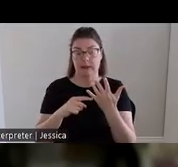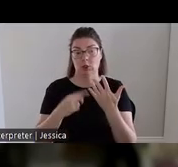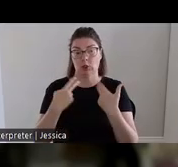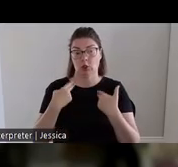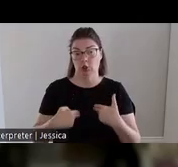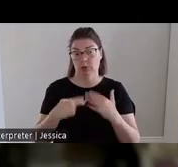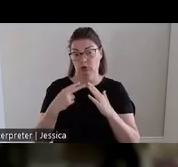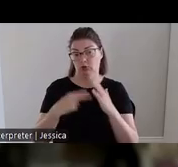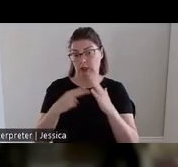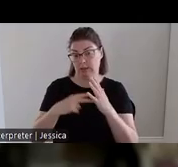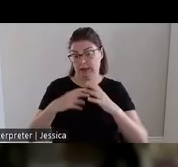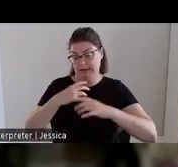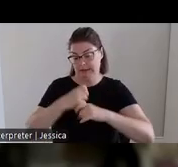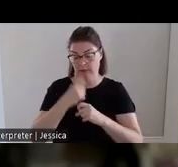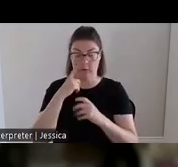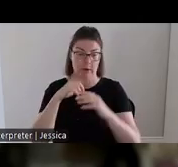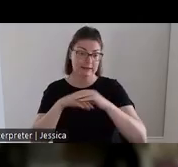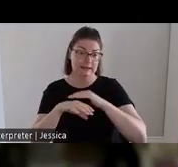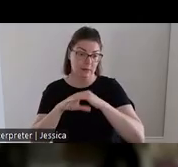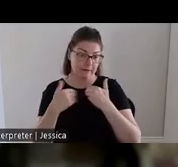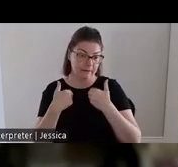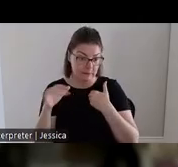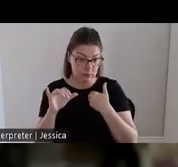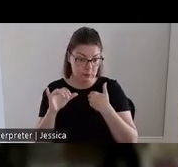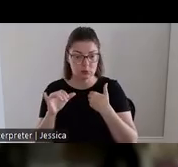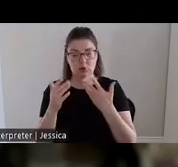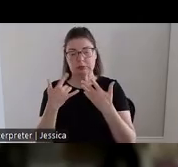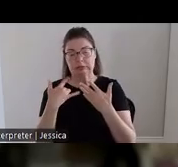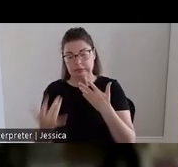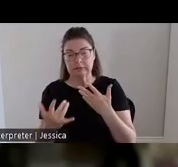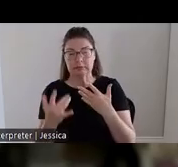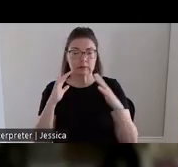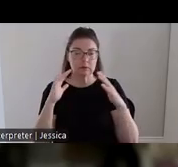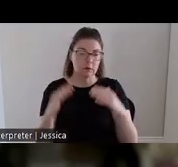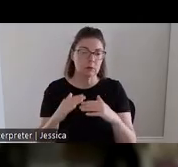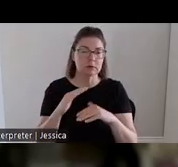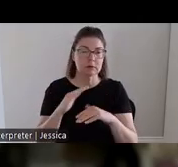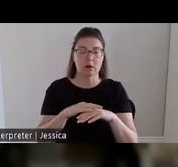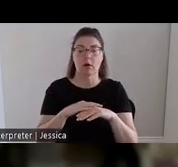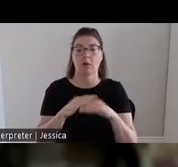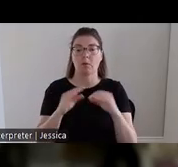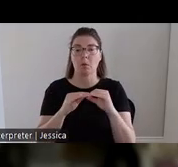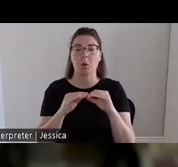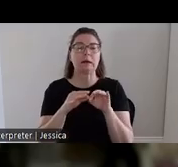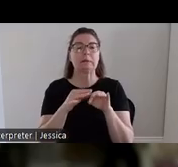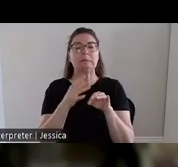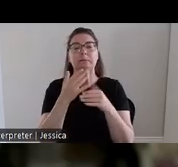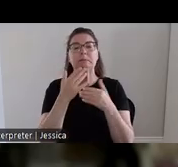summary of accessibility, generally aimed at getting at more subtle issues that are hard to